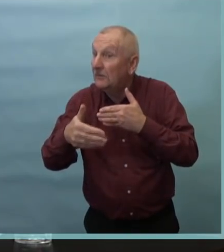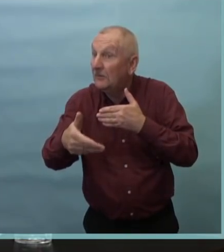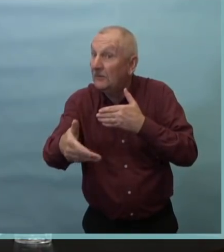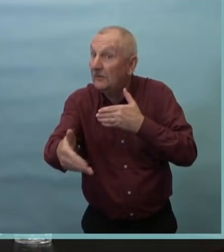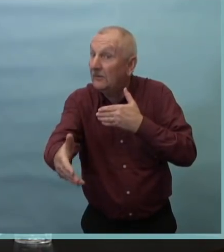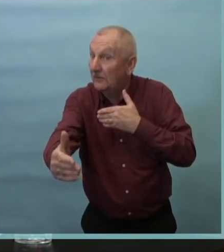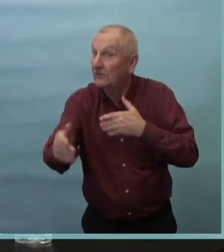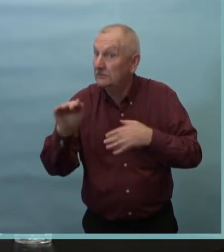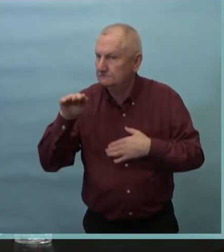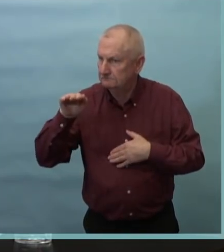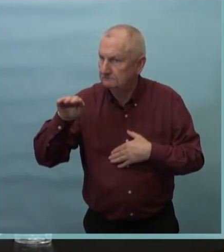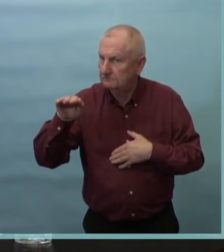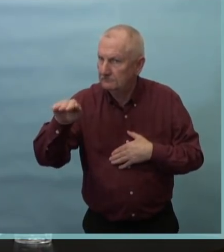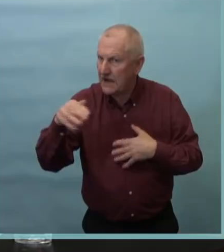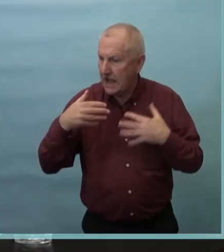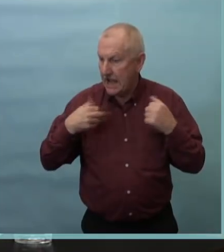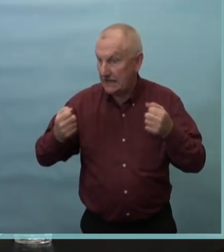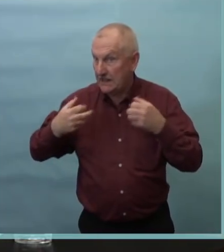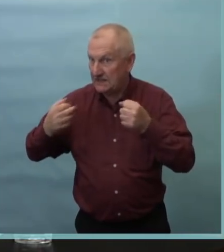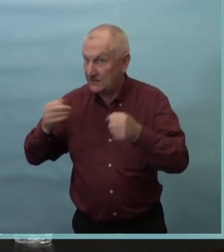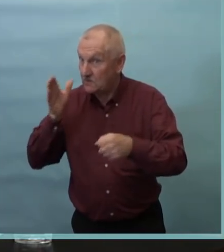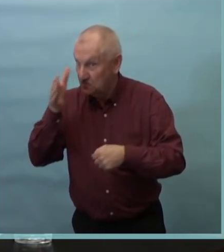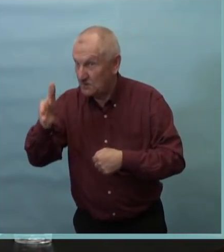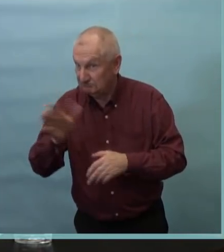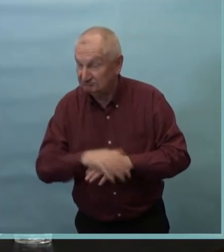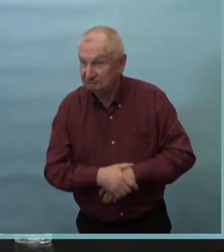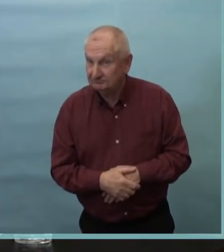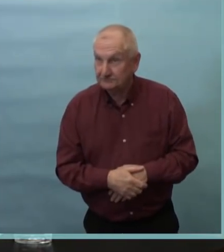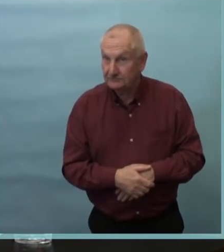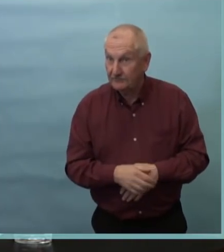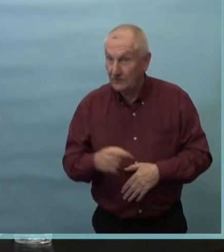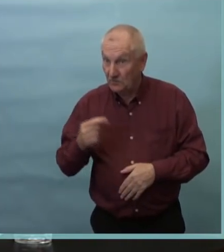certainly gonna pay attention to it but we prefer to average it out over a